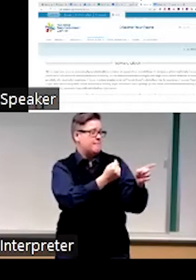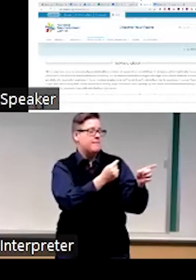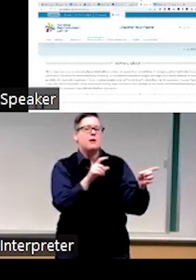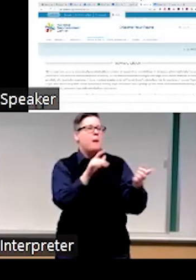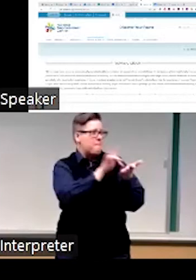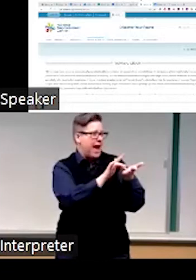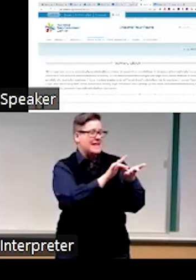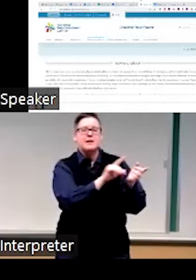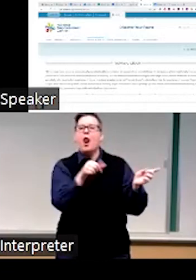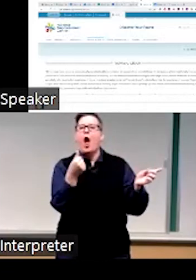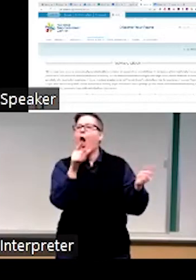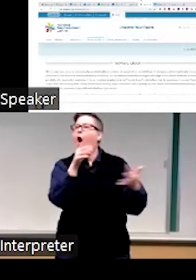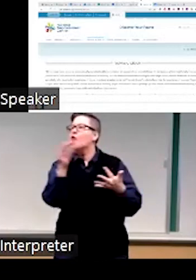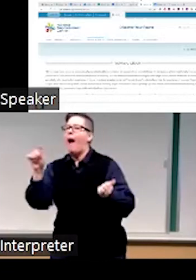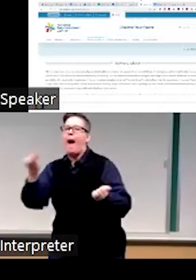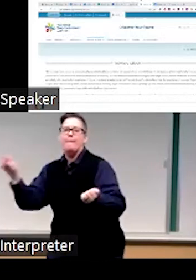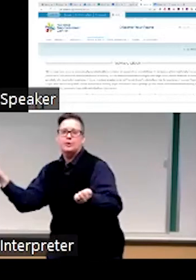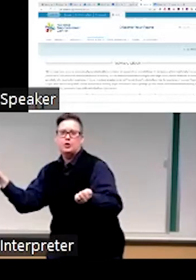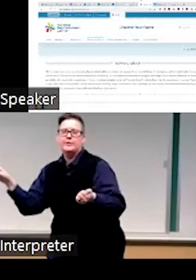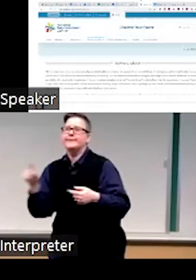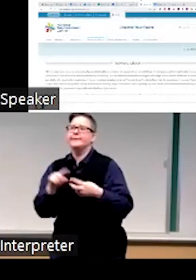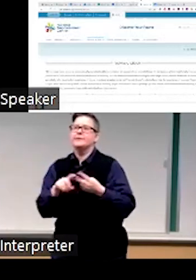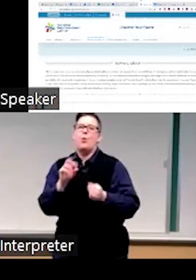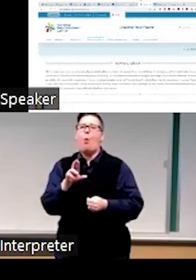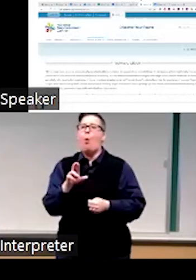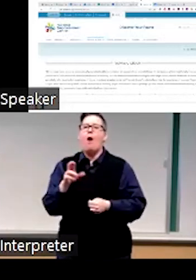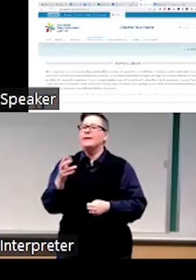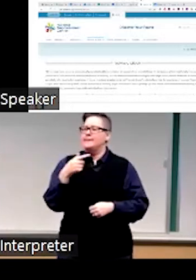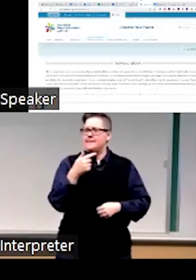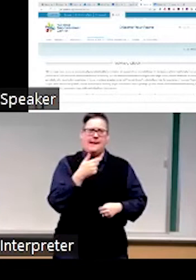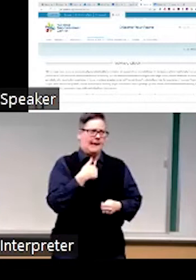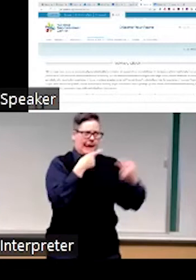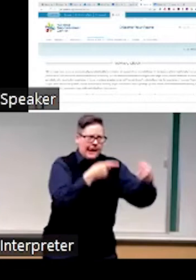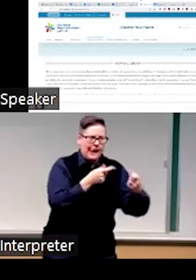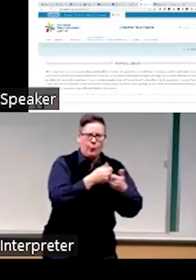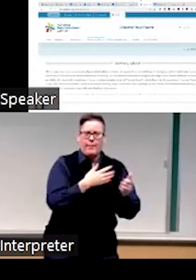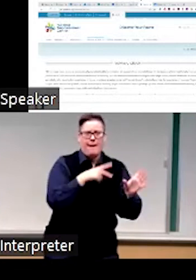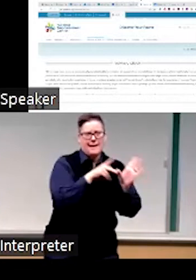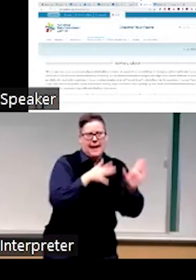and all that sort of thing or how to deal with their psychiatrists and um related to medication